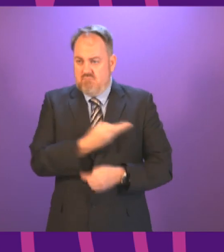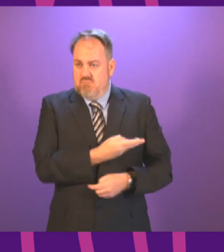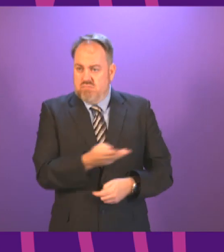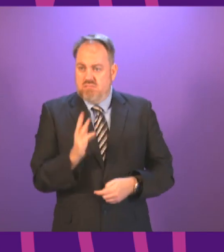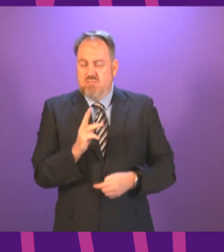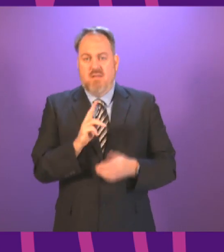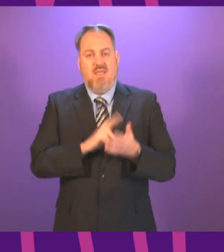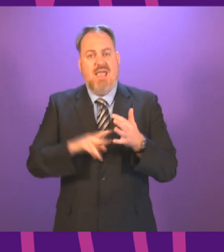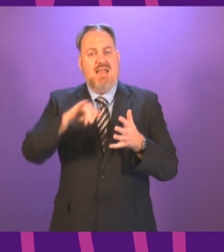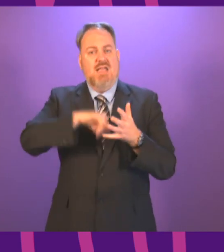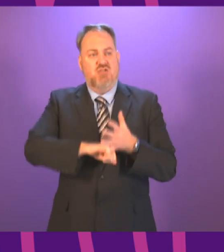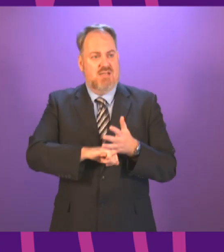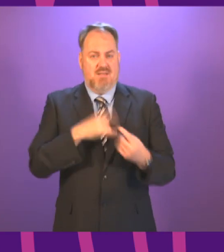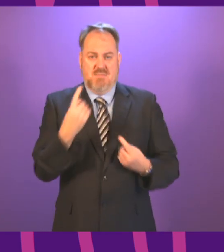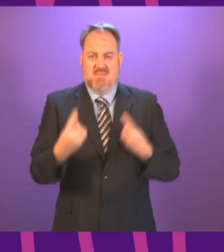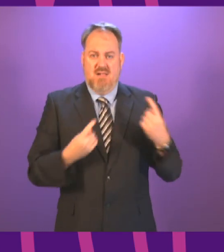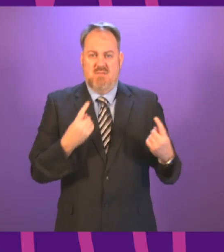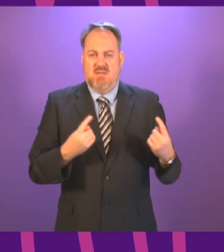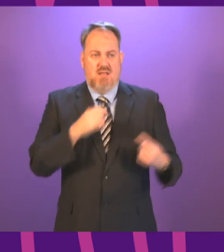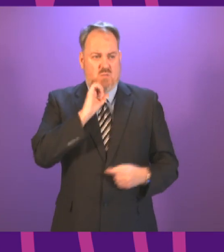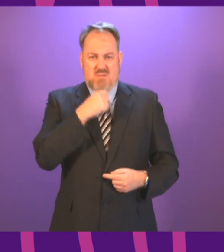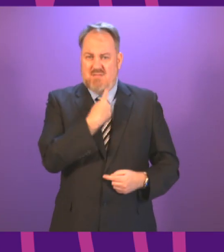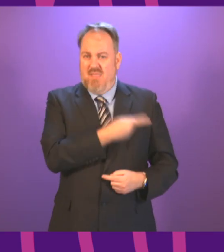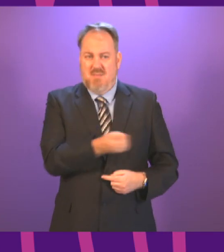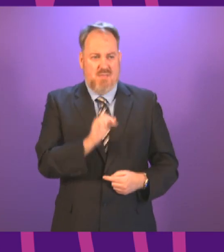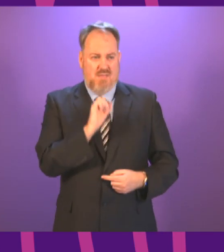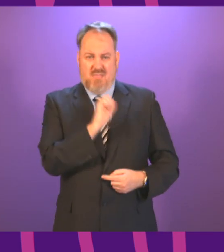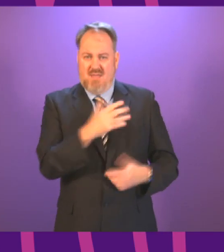service, I am probably the last person who would stand here and say anything other than